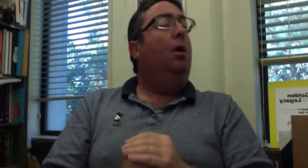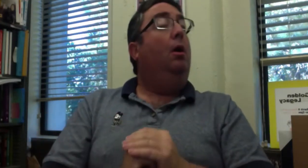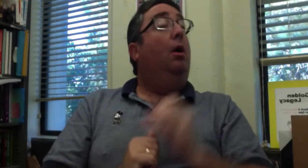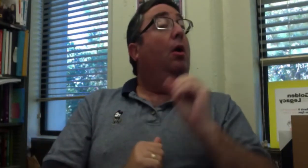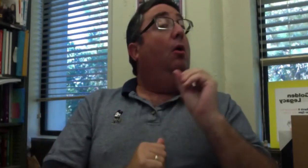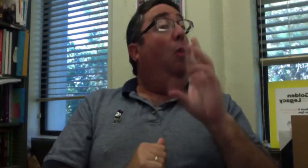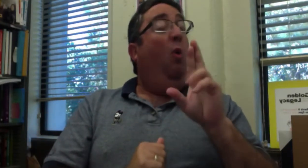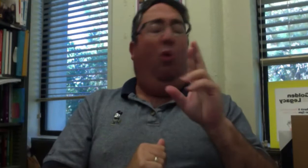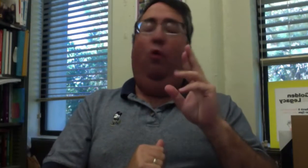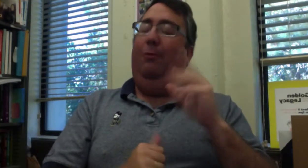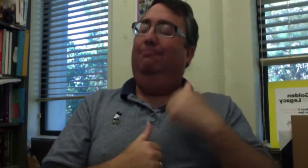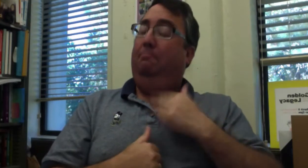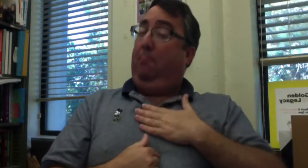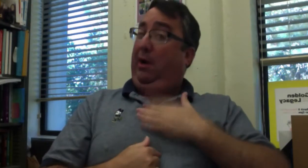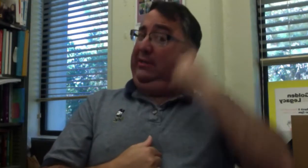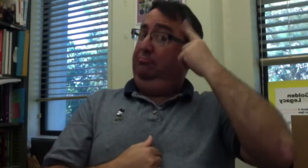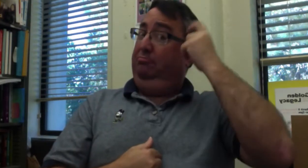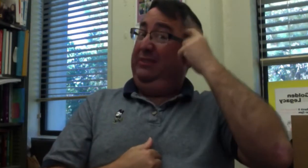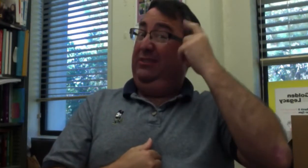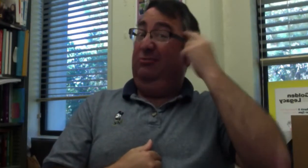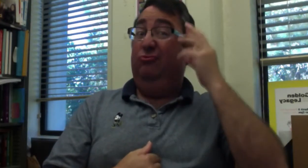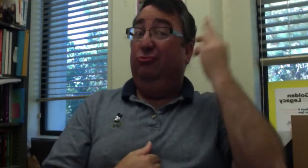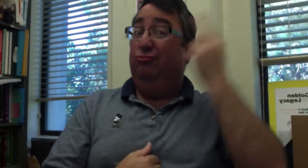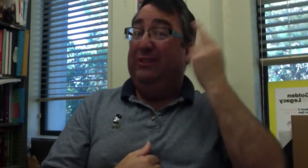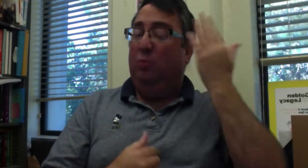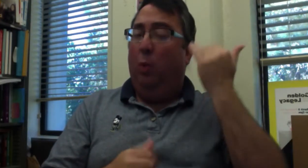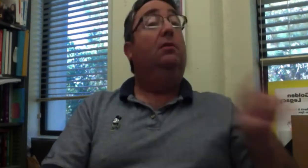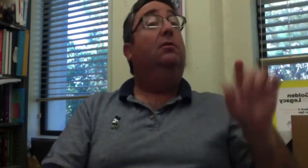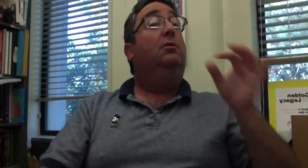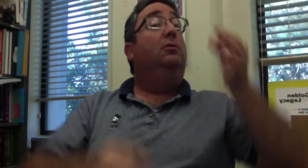Or, as I really suspect, it's because